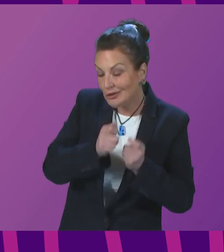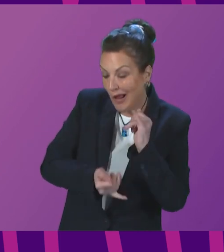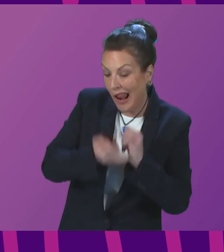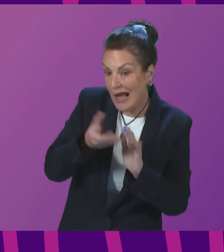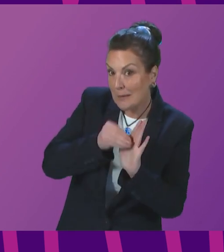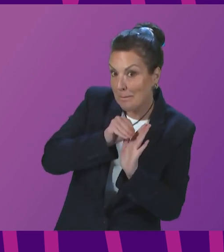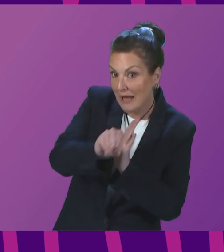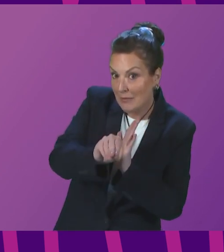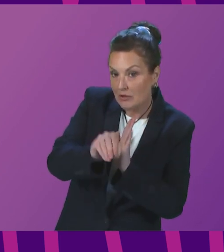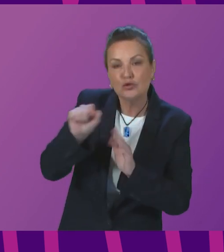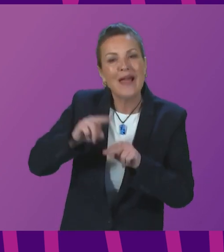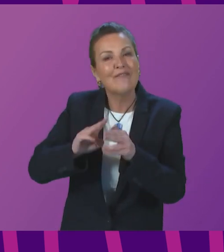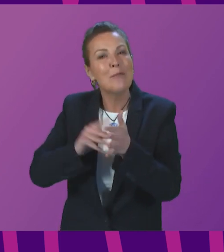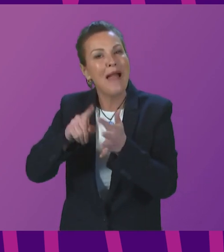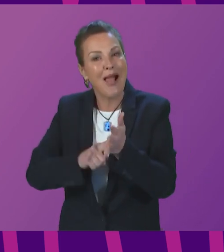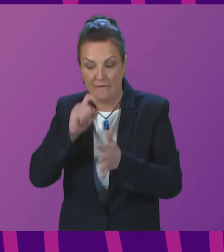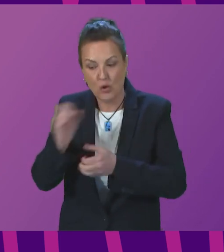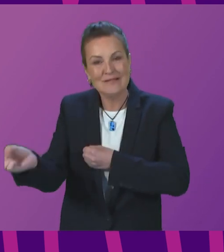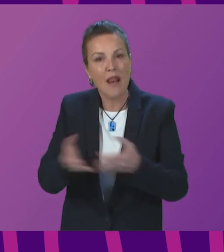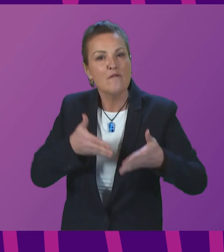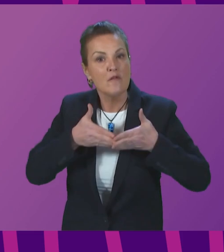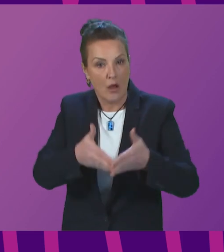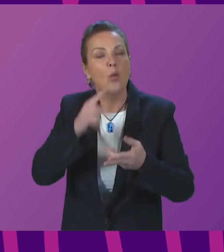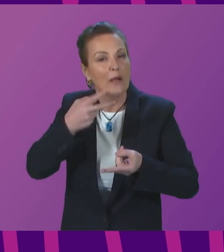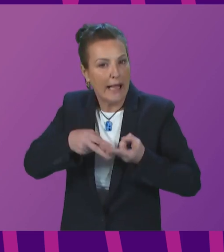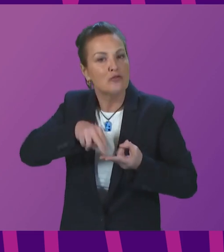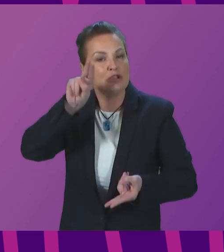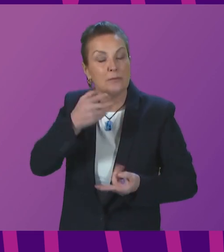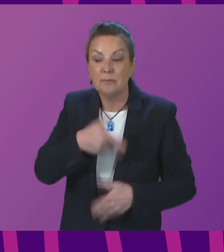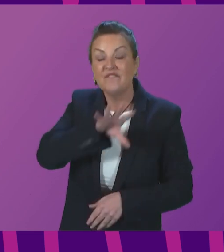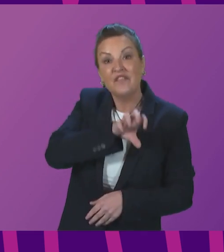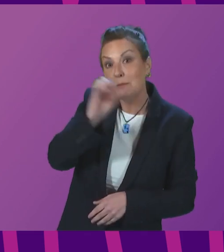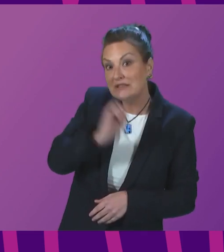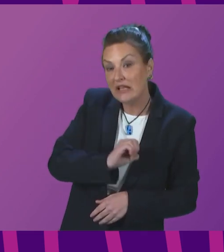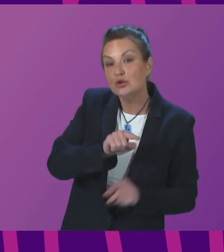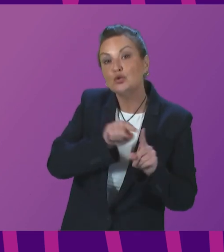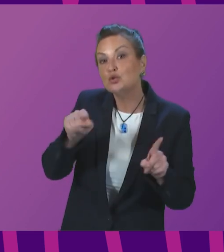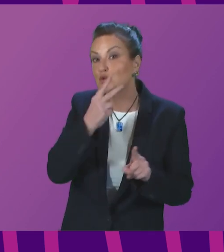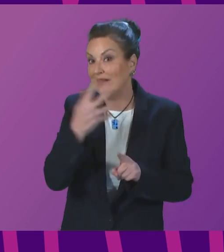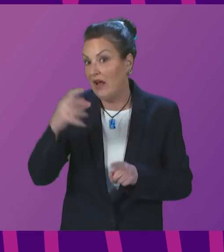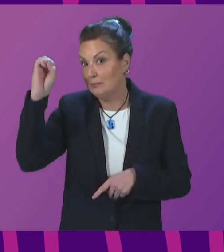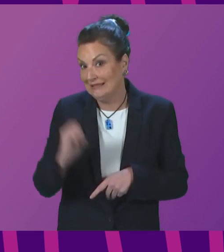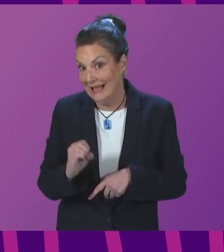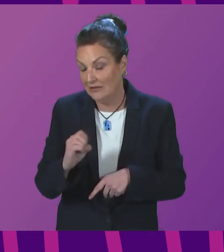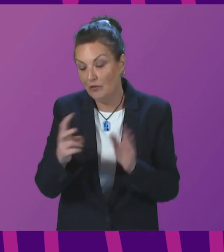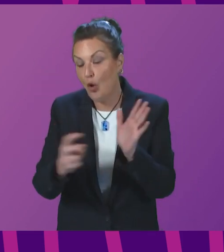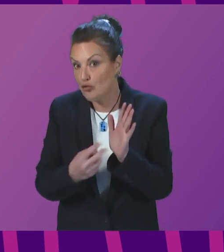was to be made to FMEL for the delivery of the vessels was increased from 15 per cent to 25 per cent of the contract price.